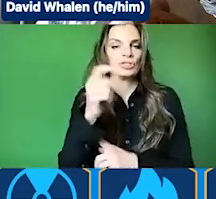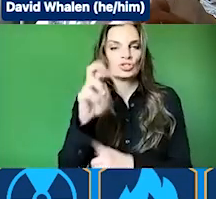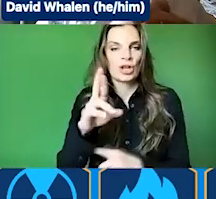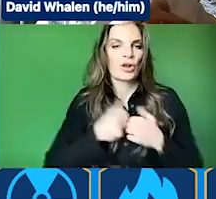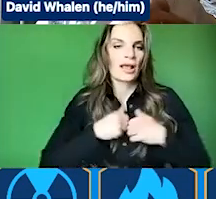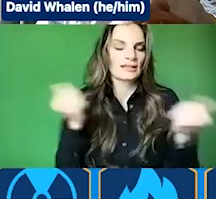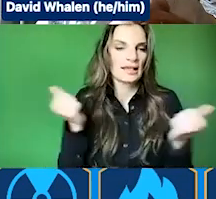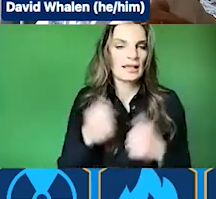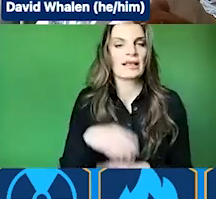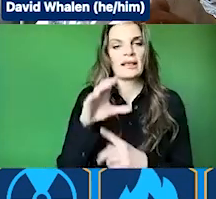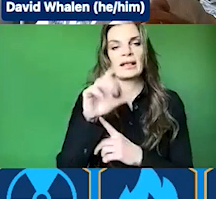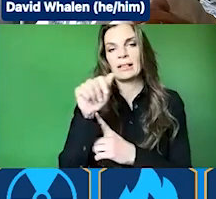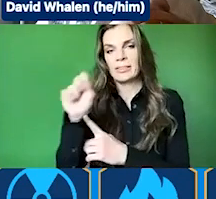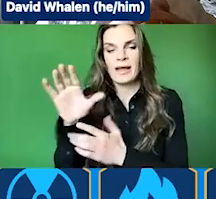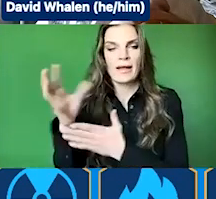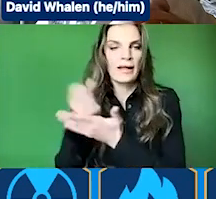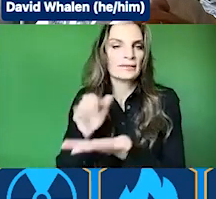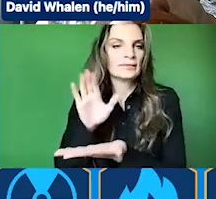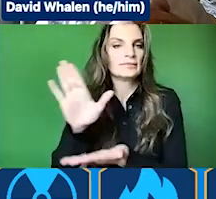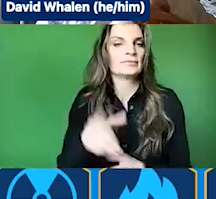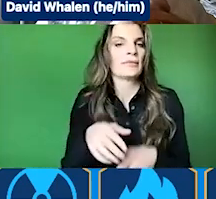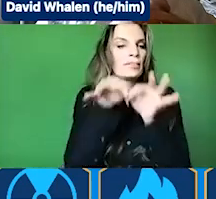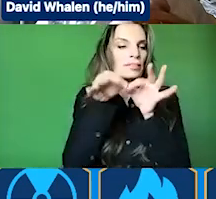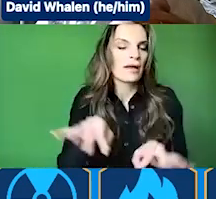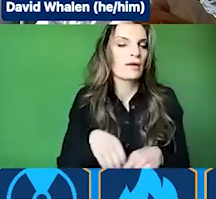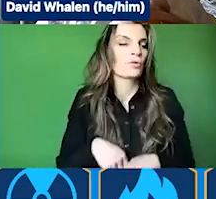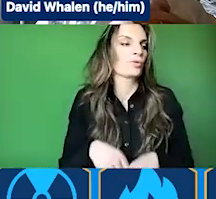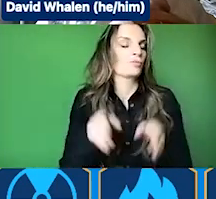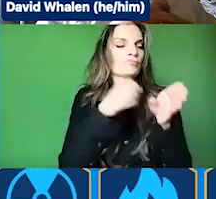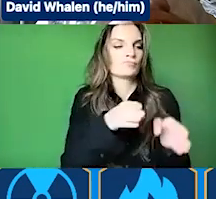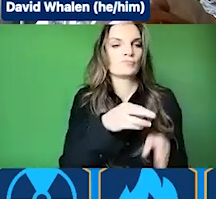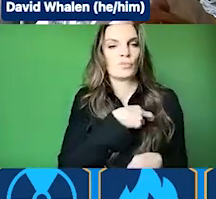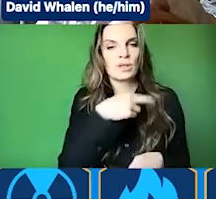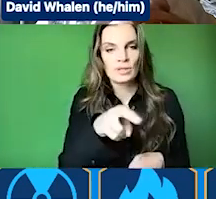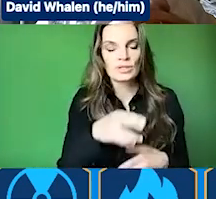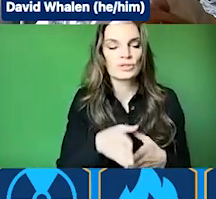Five language. Six religion.